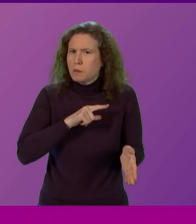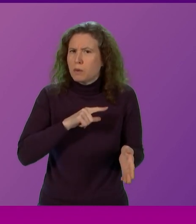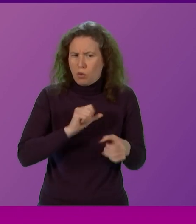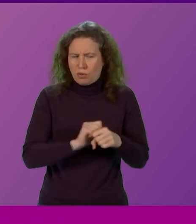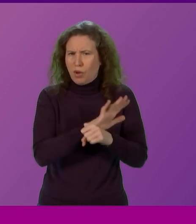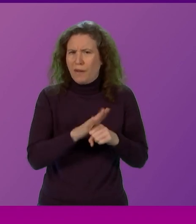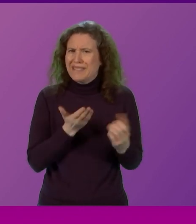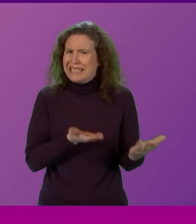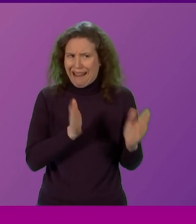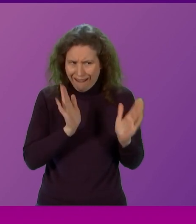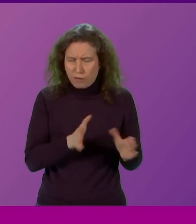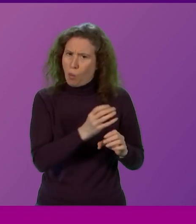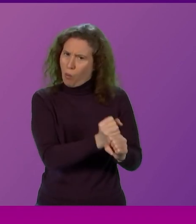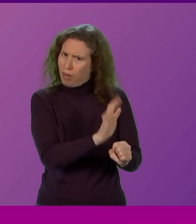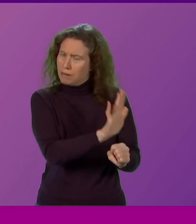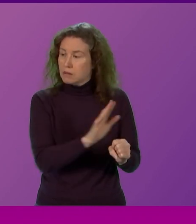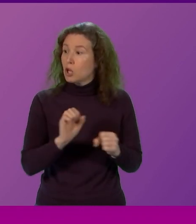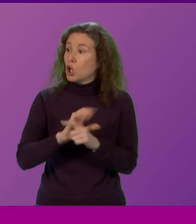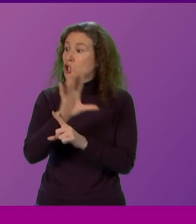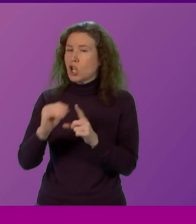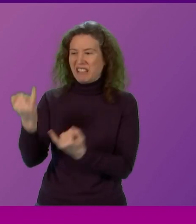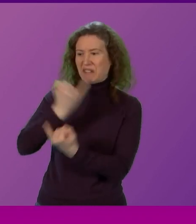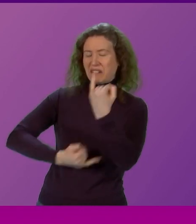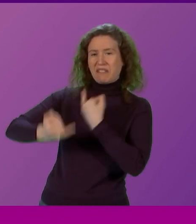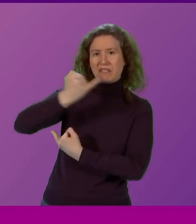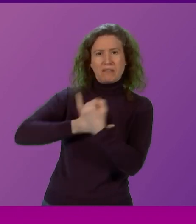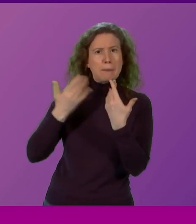pandemic, Conservatives were among the first to criticise it.